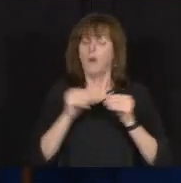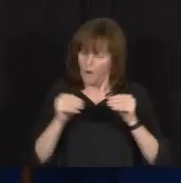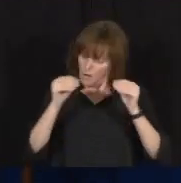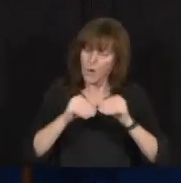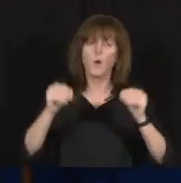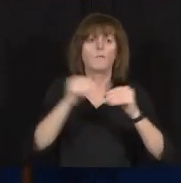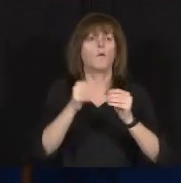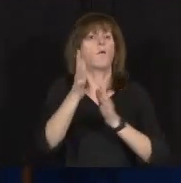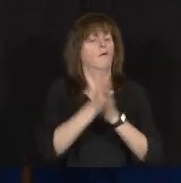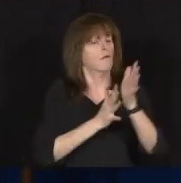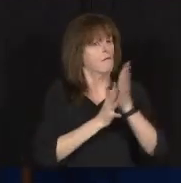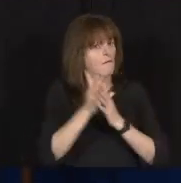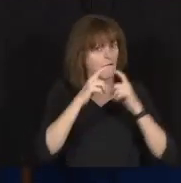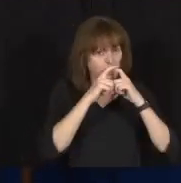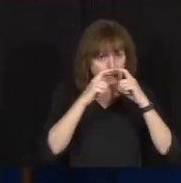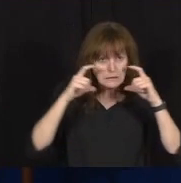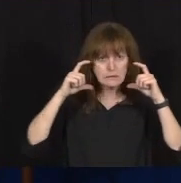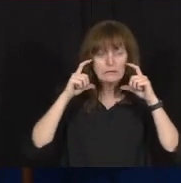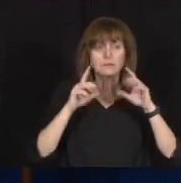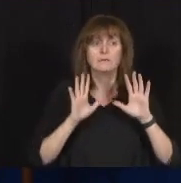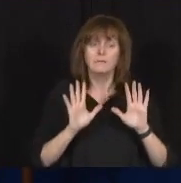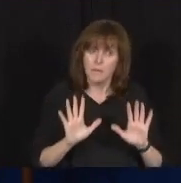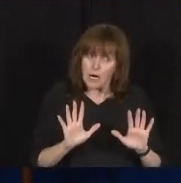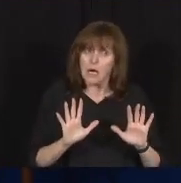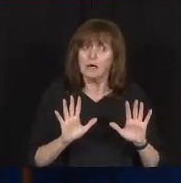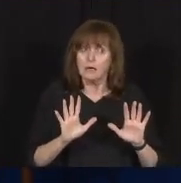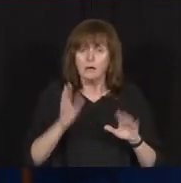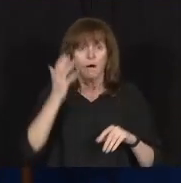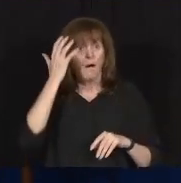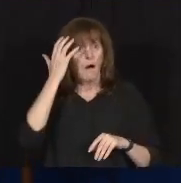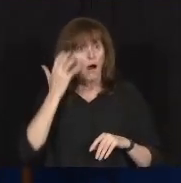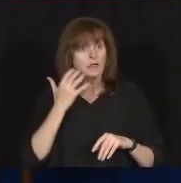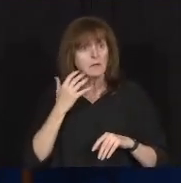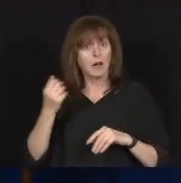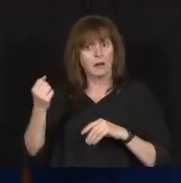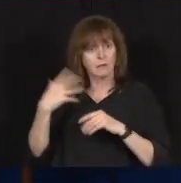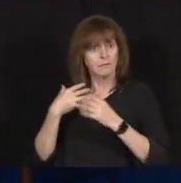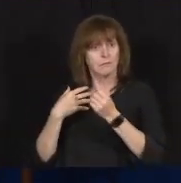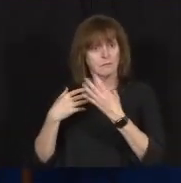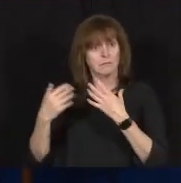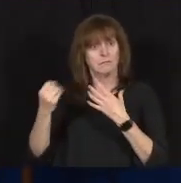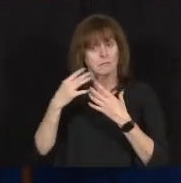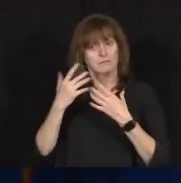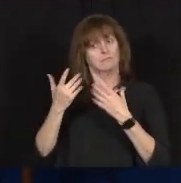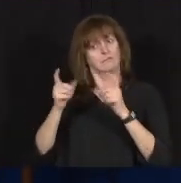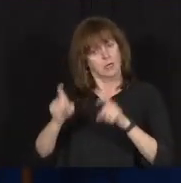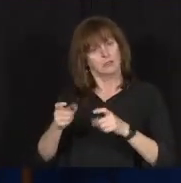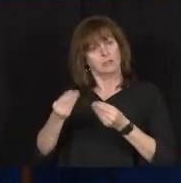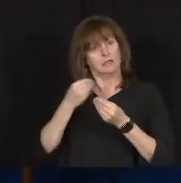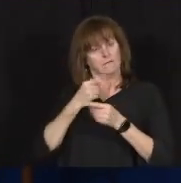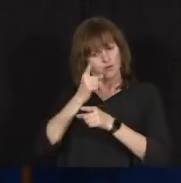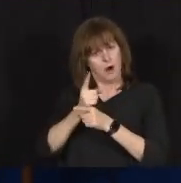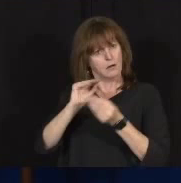ls We are looking at their burn rate. S eeing how it is accelerating